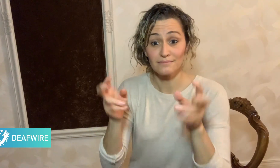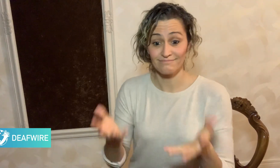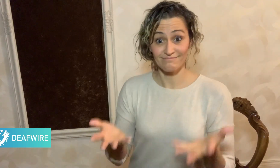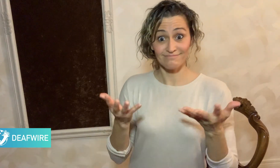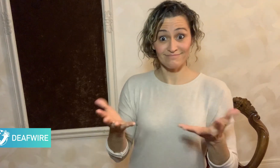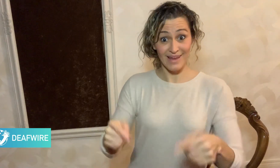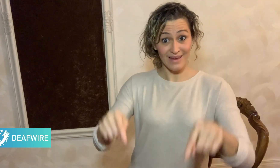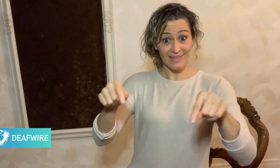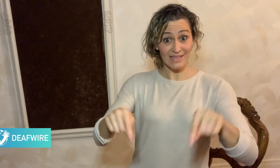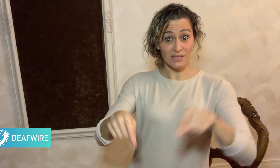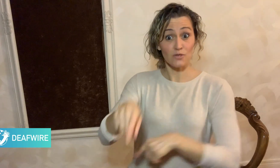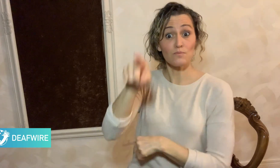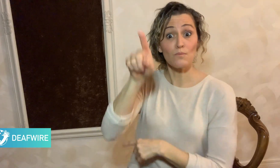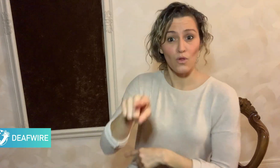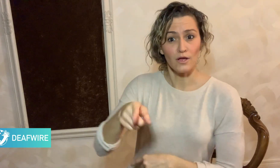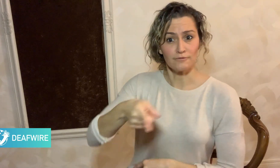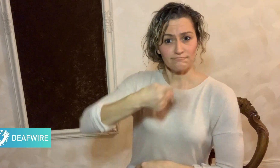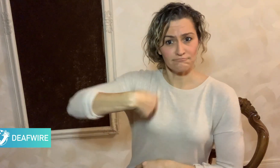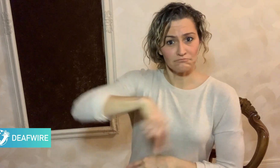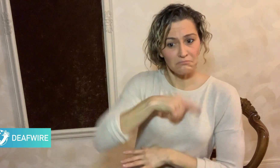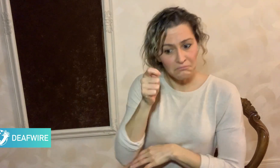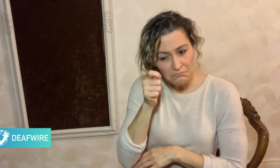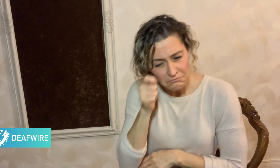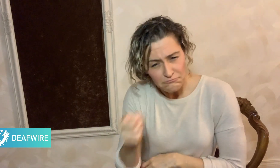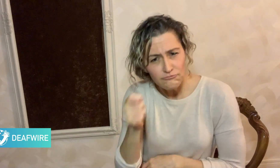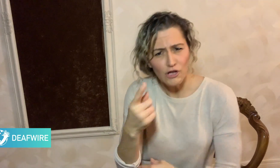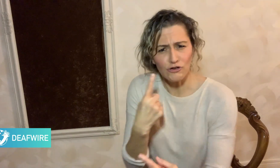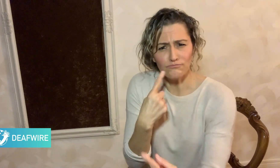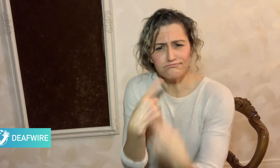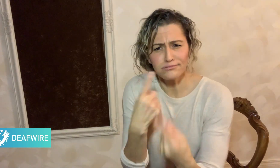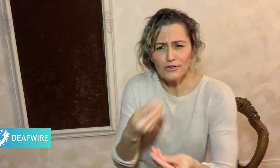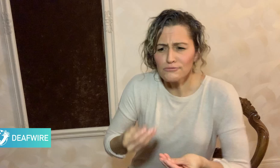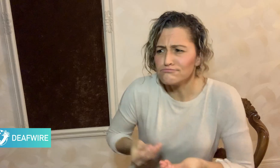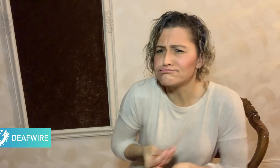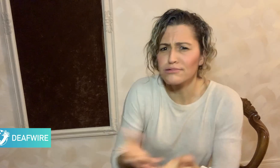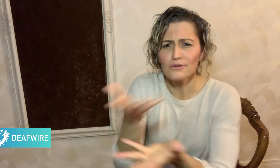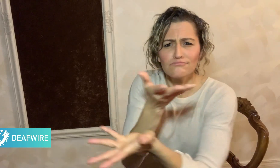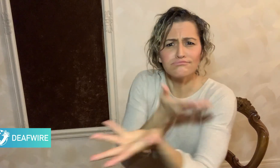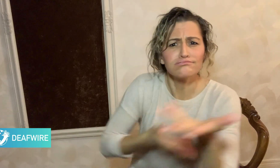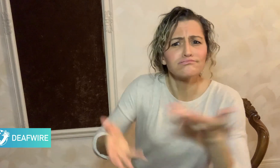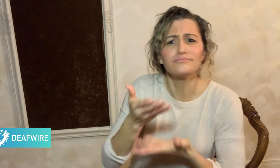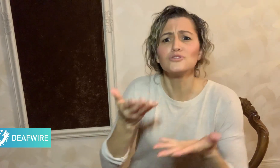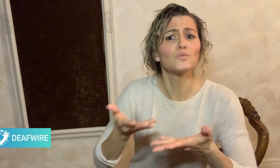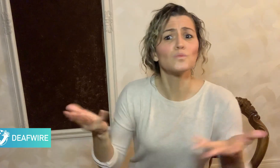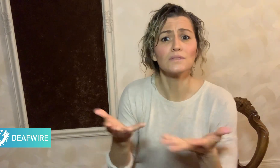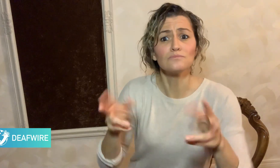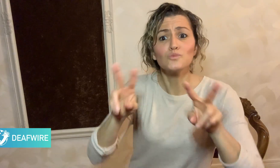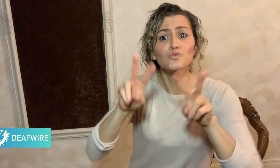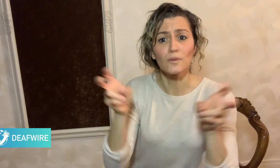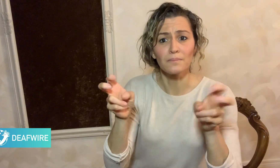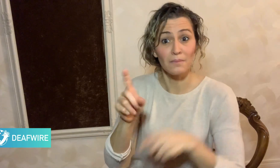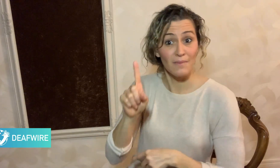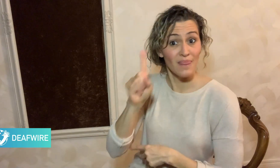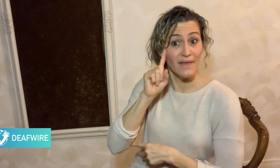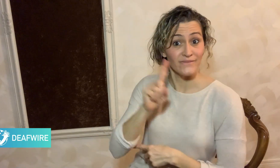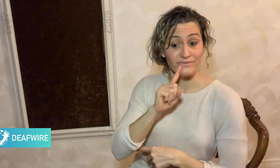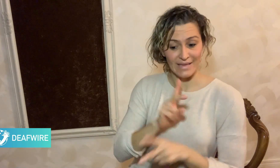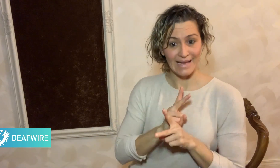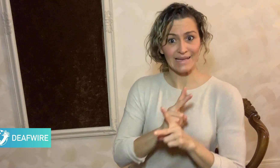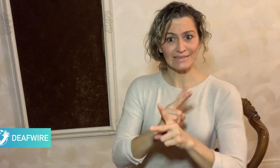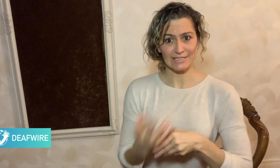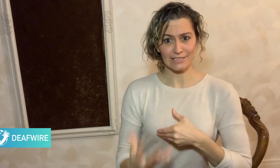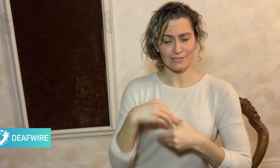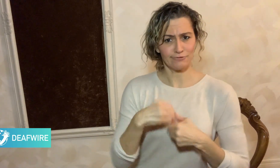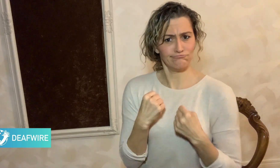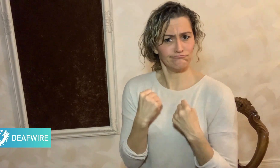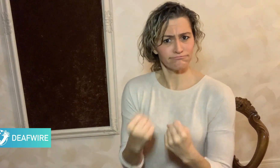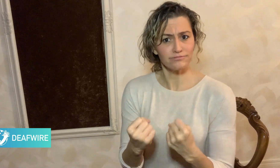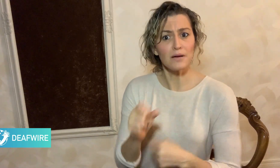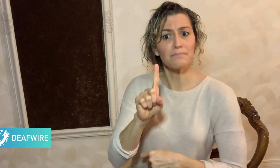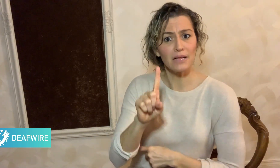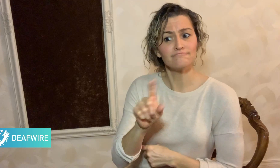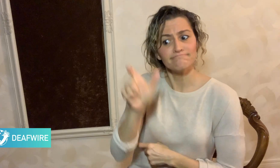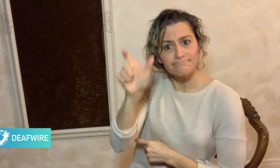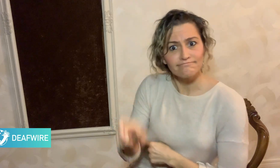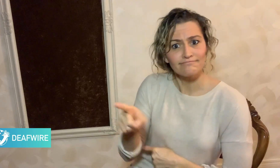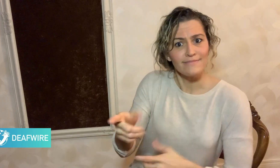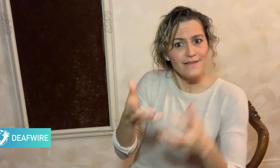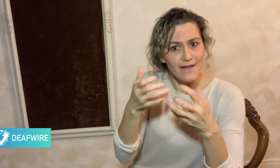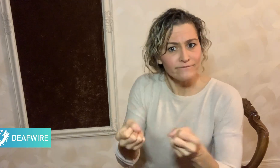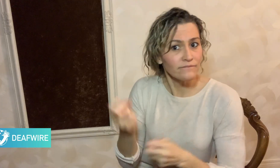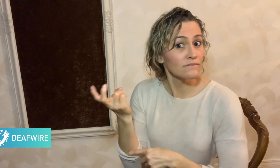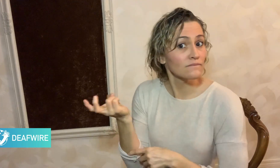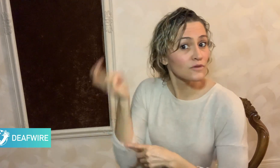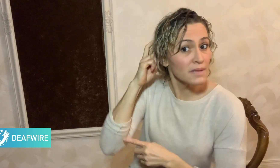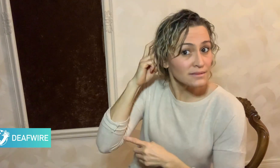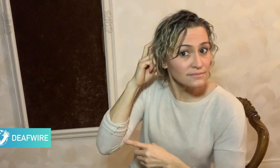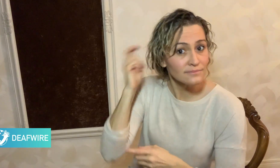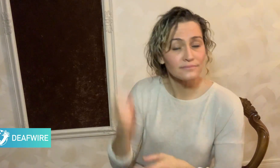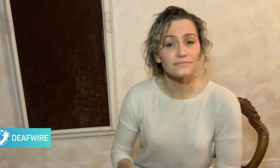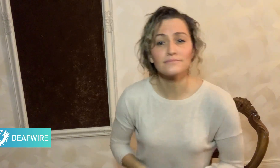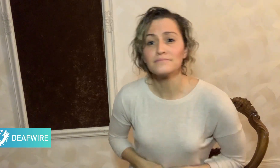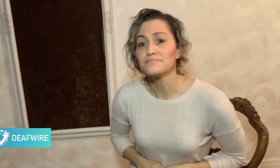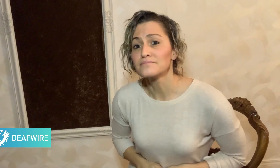This month, we discussed Deaf Identity with Cochlear Implants (CIs).